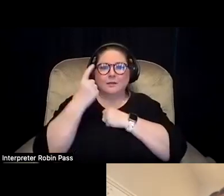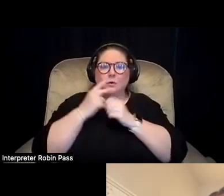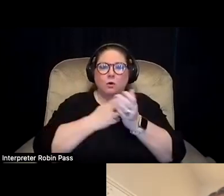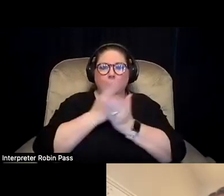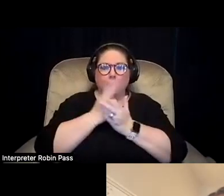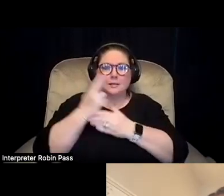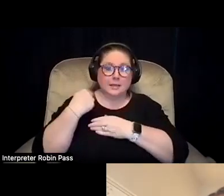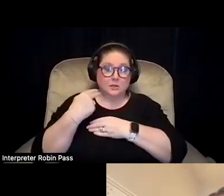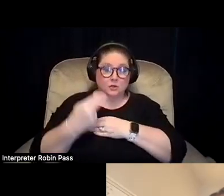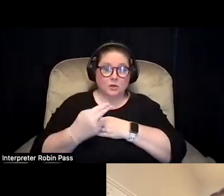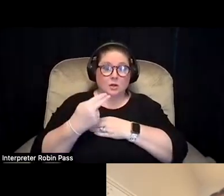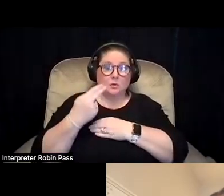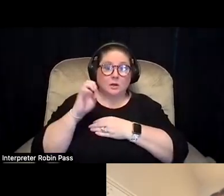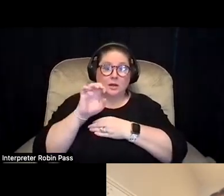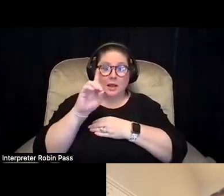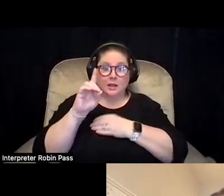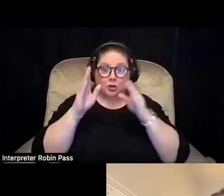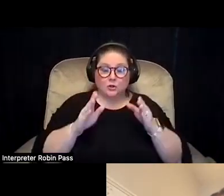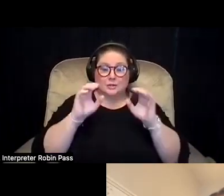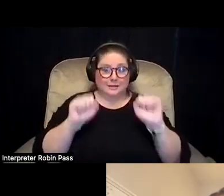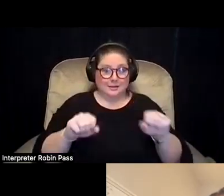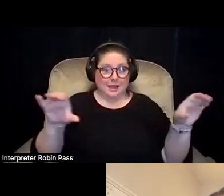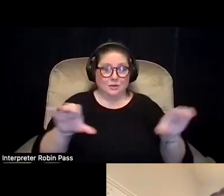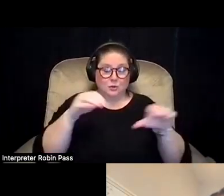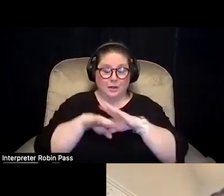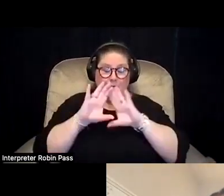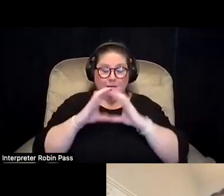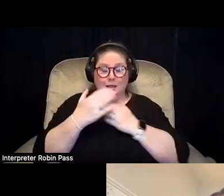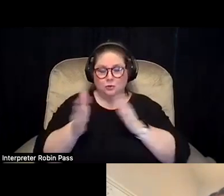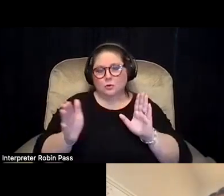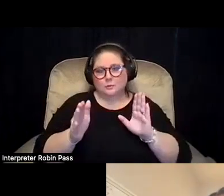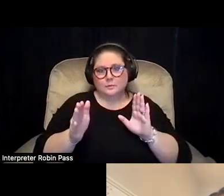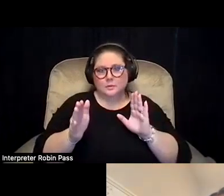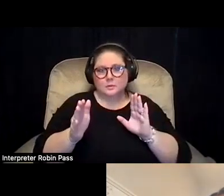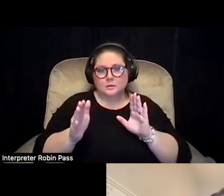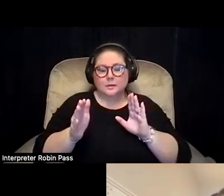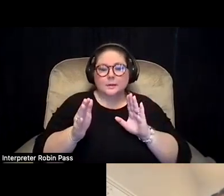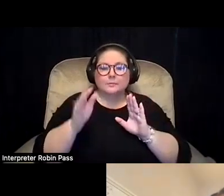like what educators can do in their classrooms um and so that's something to just kind of keep your